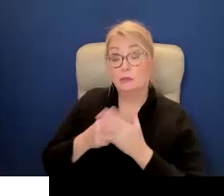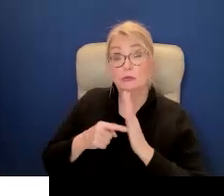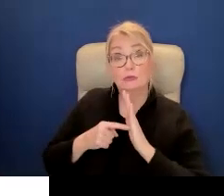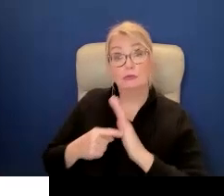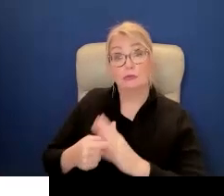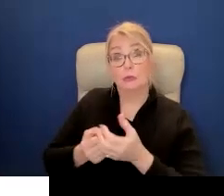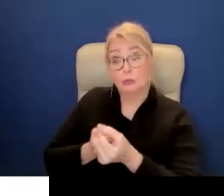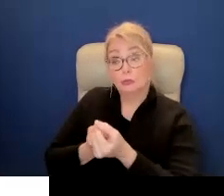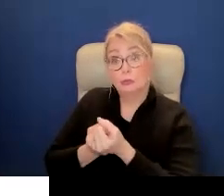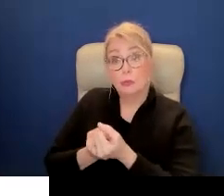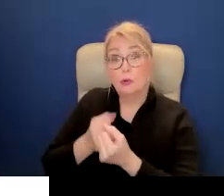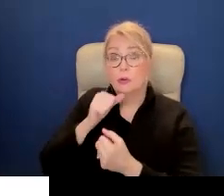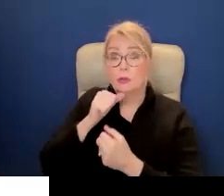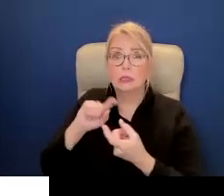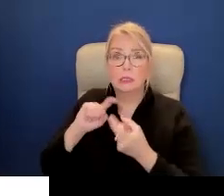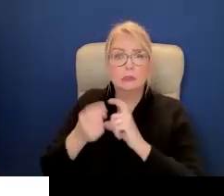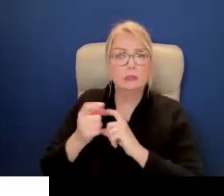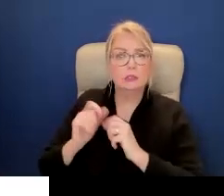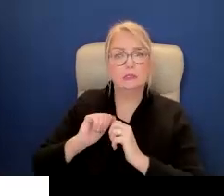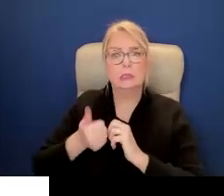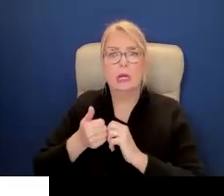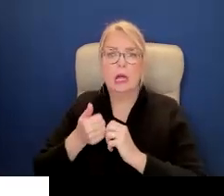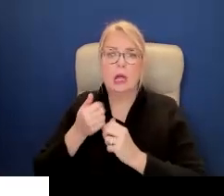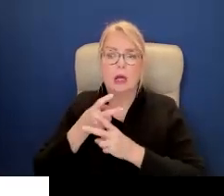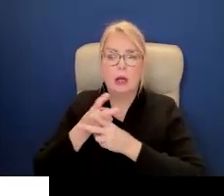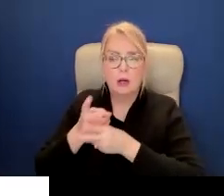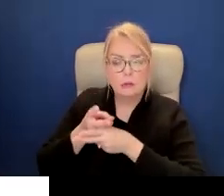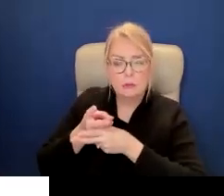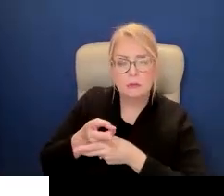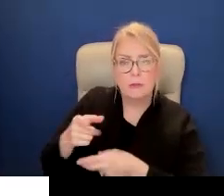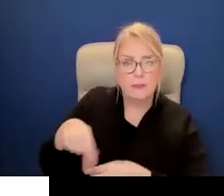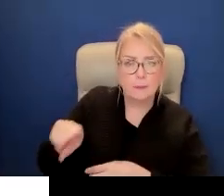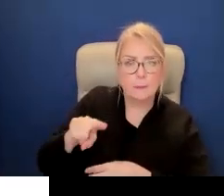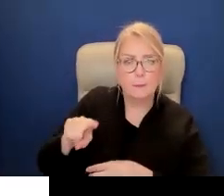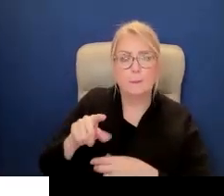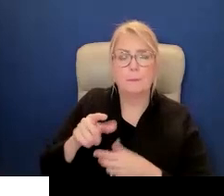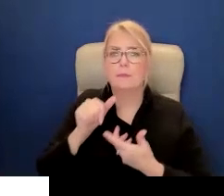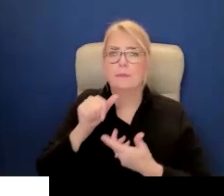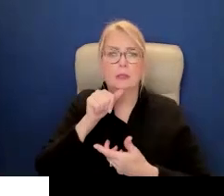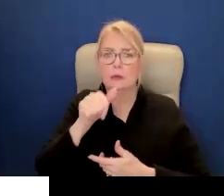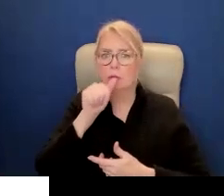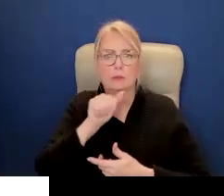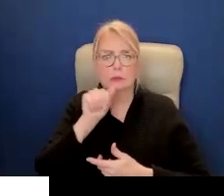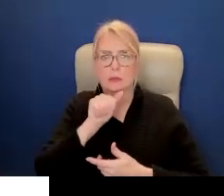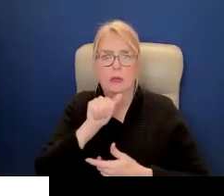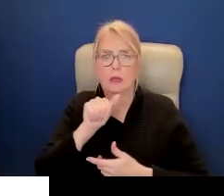you know, not changing the way we treat each other or treat them. Do not tolerate derogatory or anti immigrant